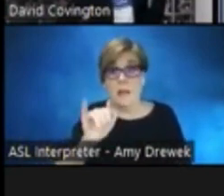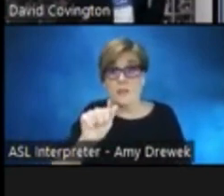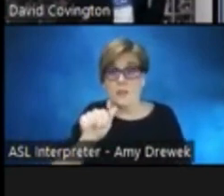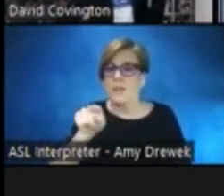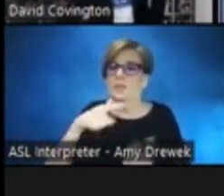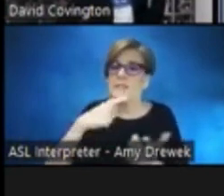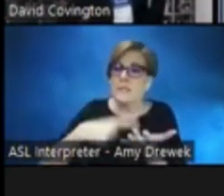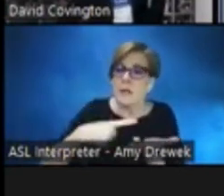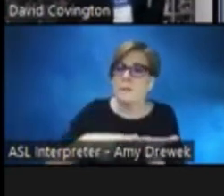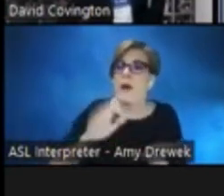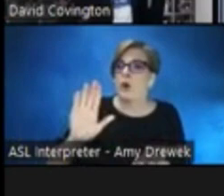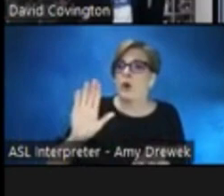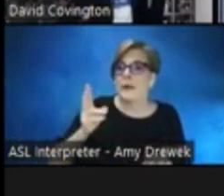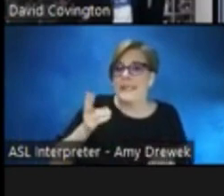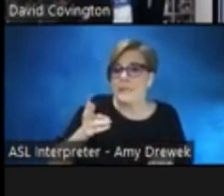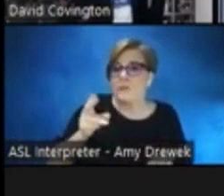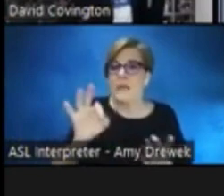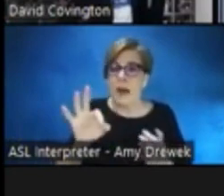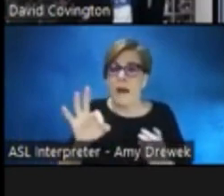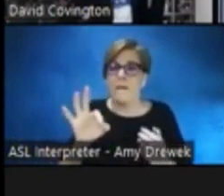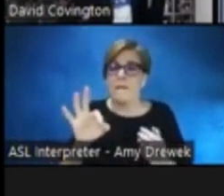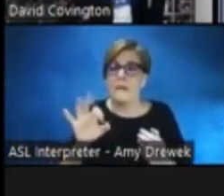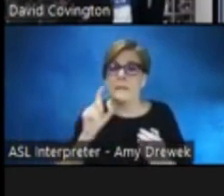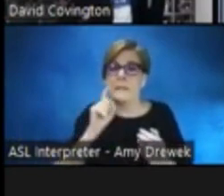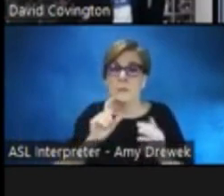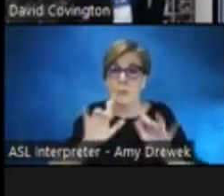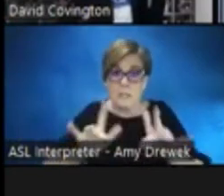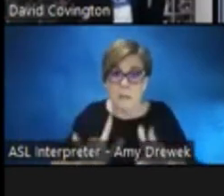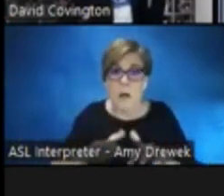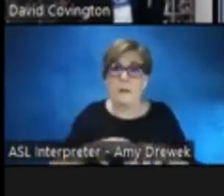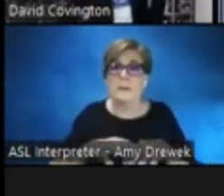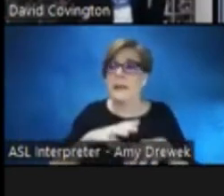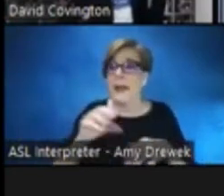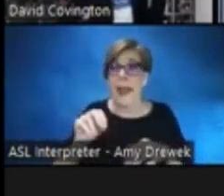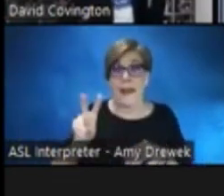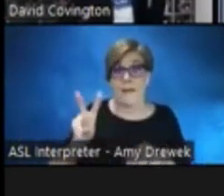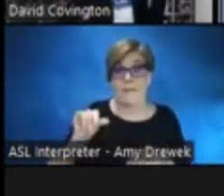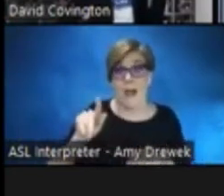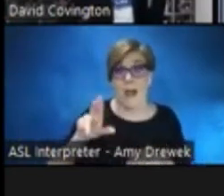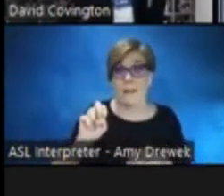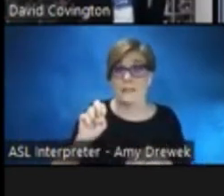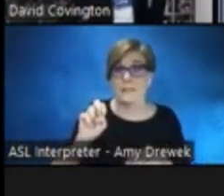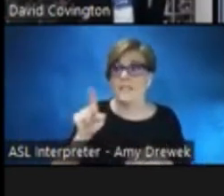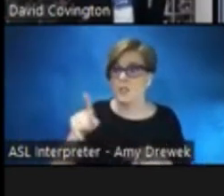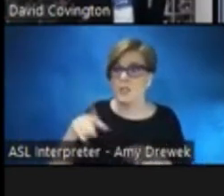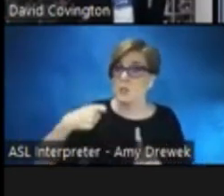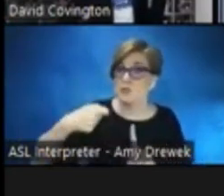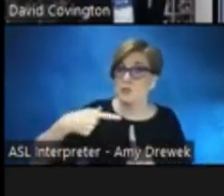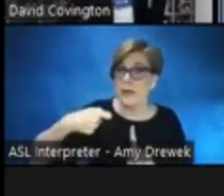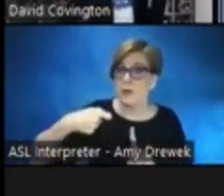ASSAULT AND VIOLENCE AND WAS TRIGGERED BY WHAT WENT ON AND WAS